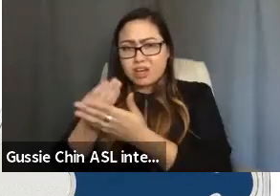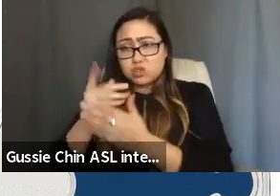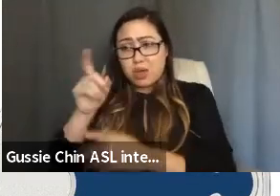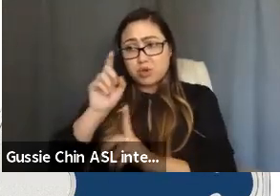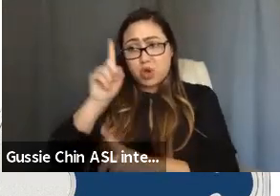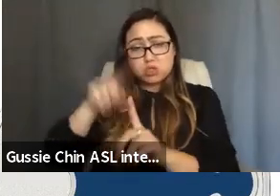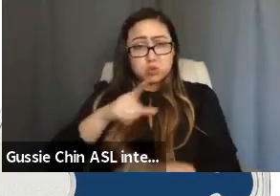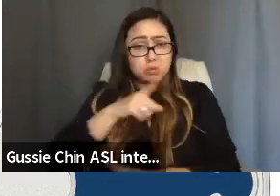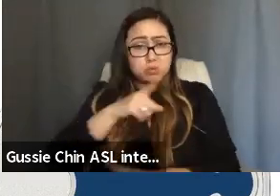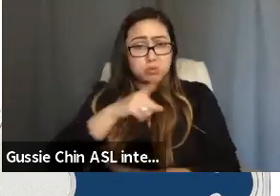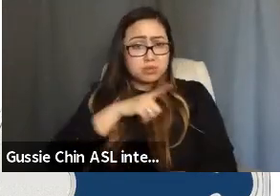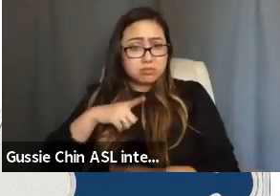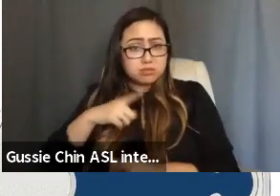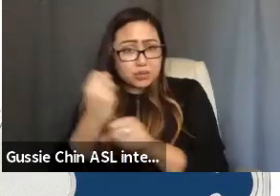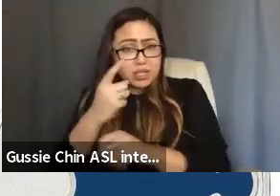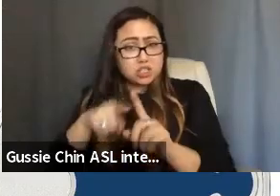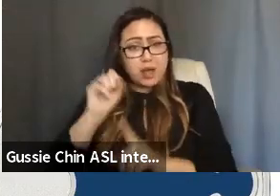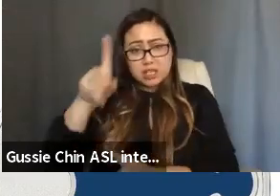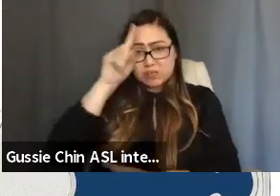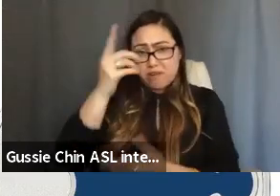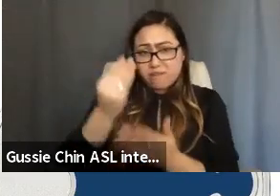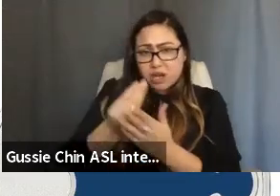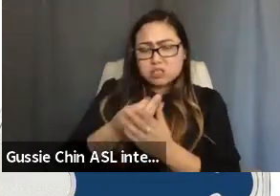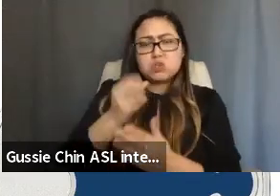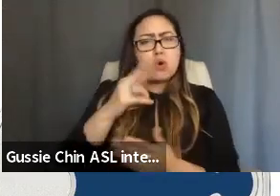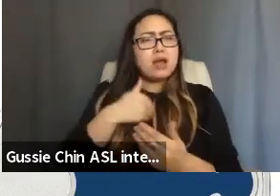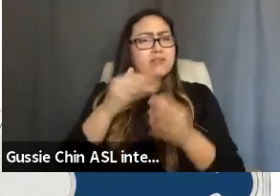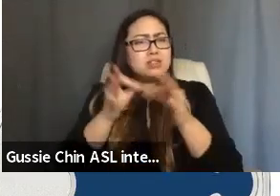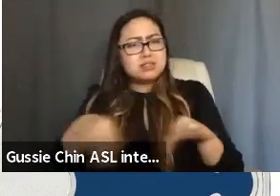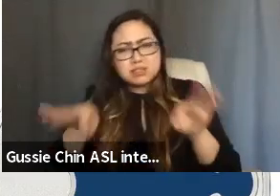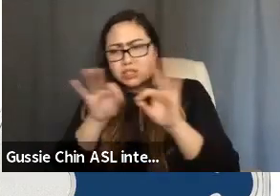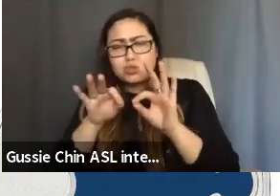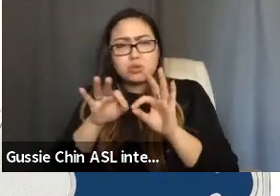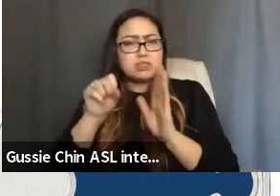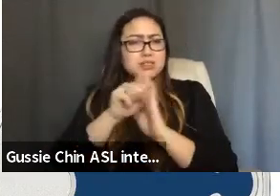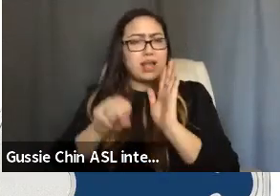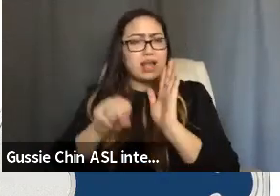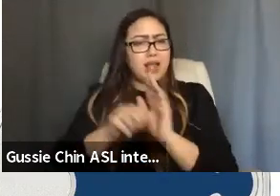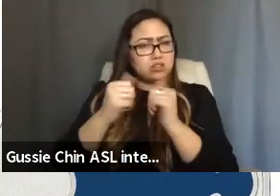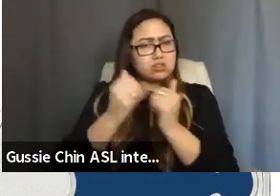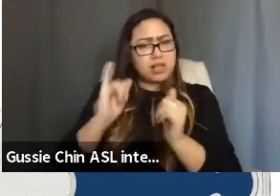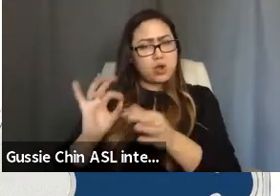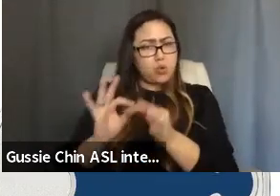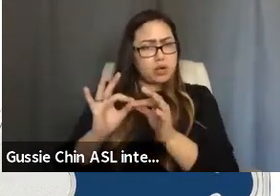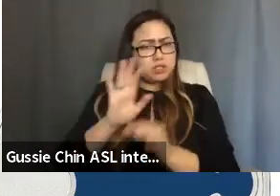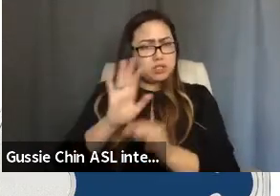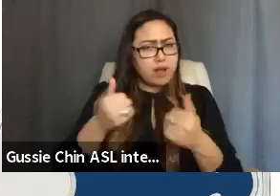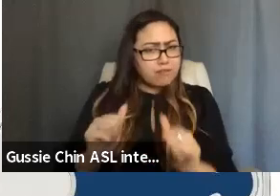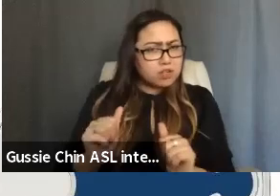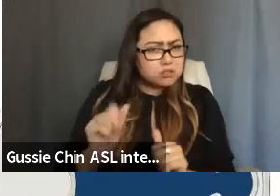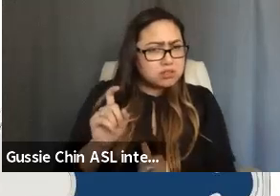annually to ask for funds, or is there a central state agency that coordinates all your efforts?